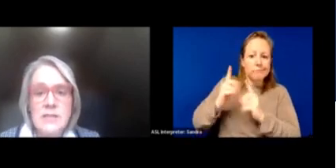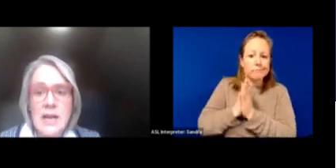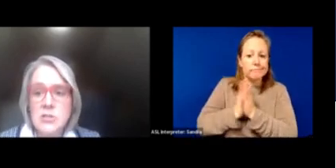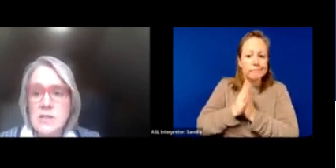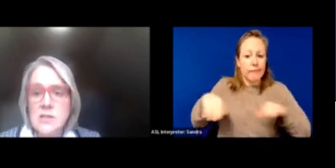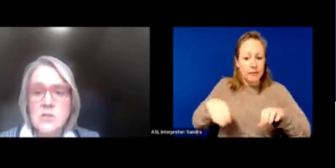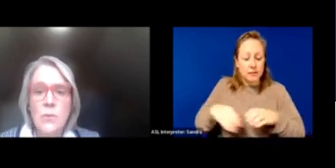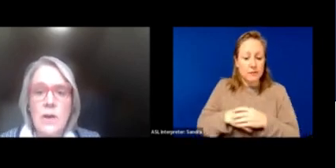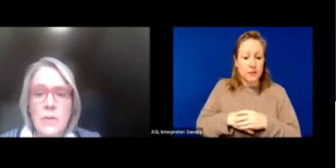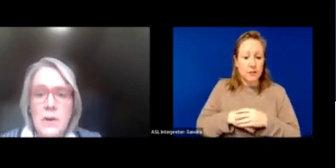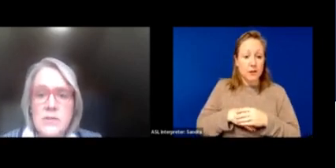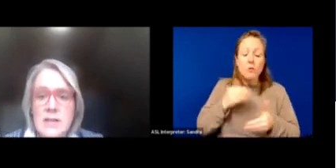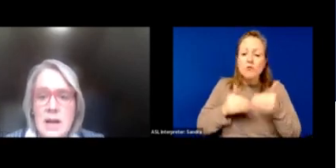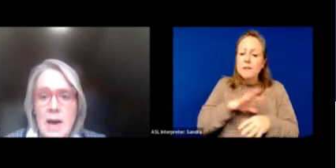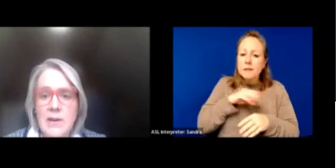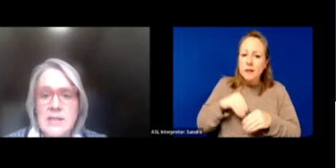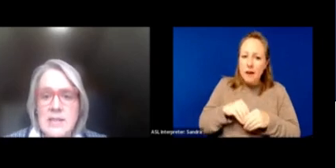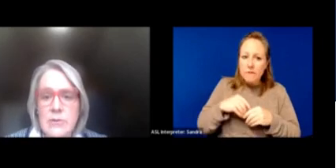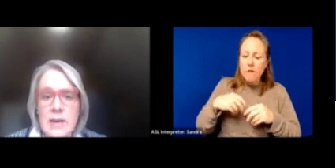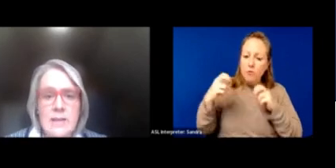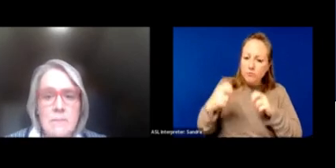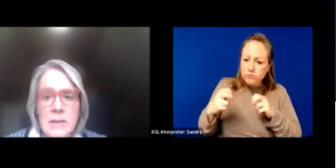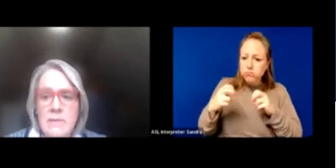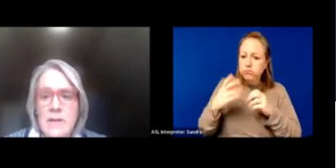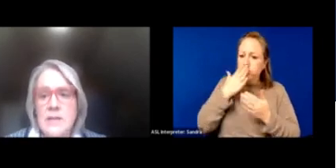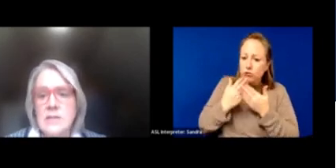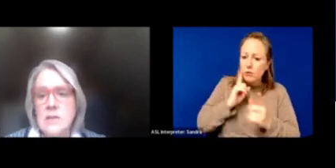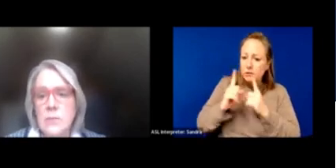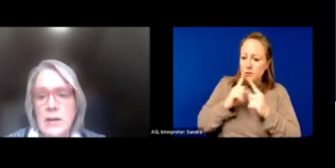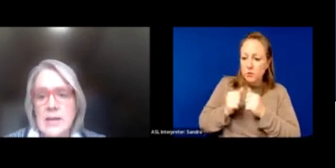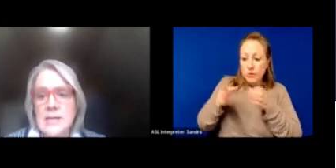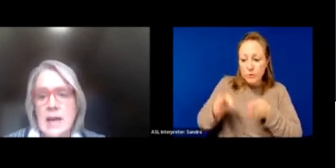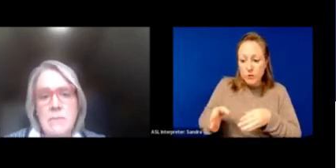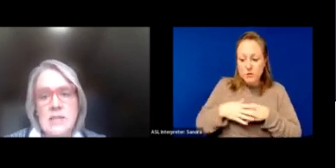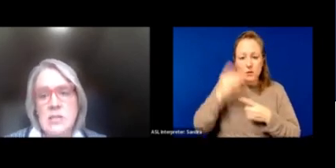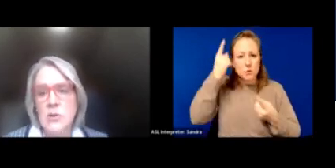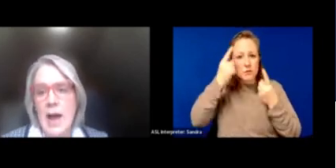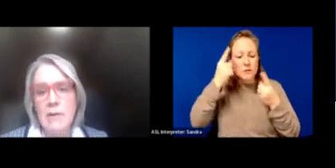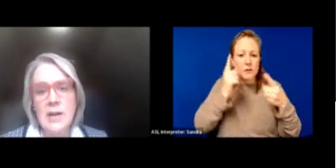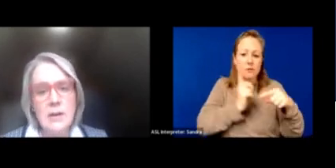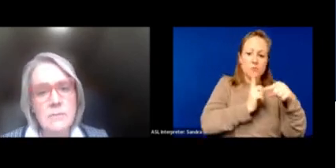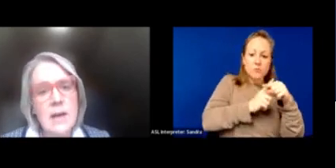discussions with the person about considering the benefits, the risks and potential outcomes